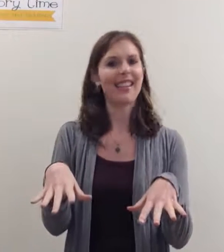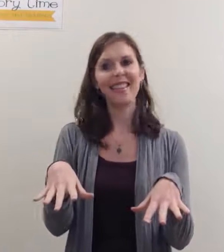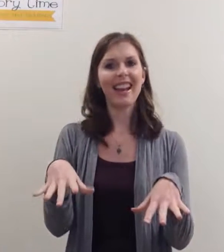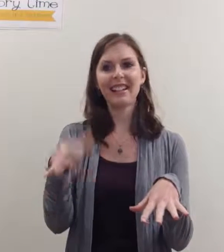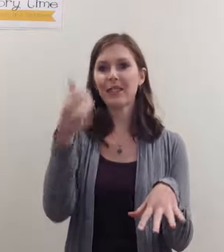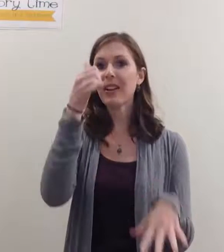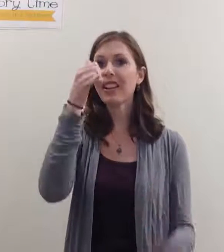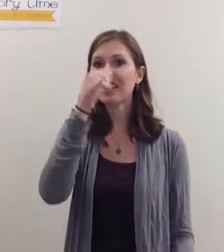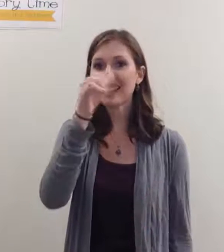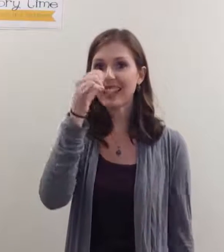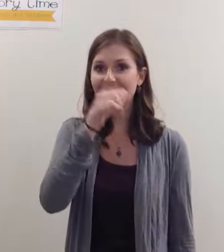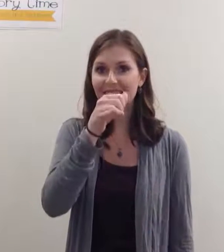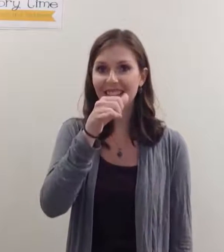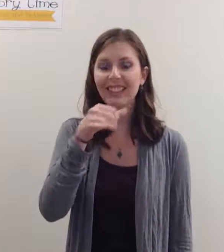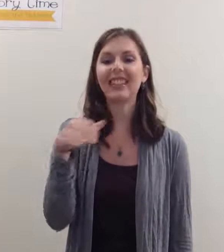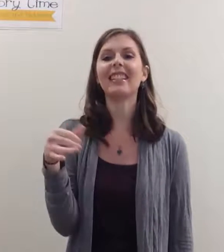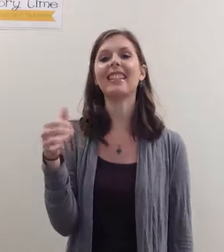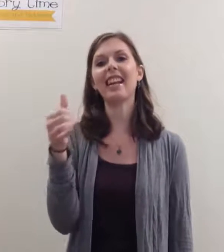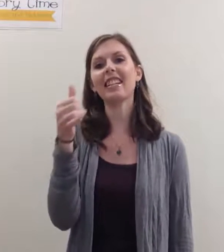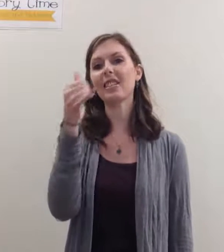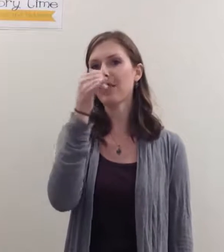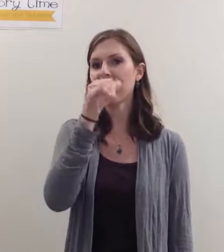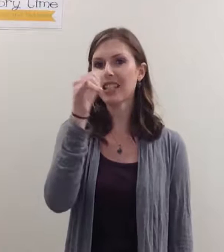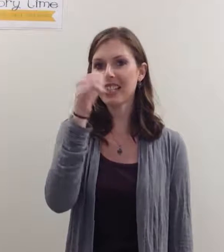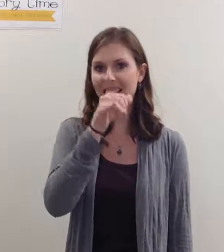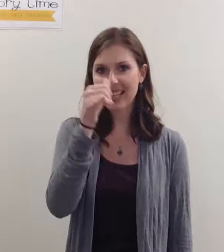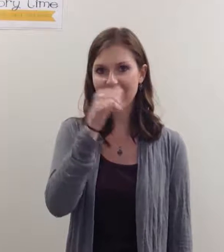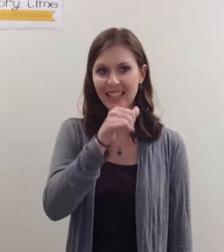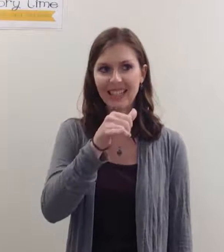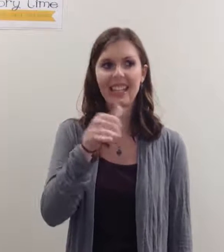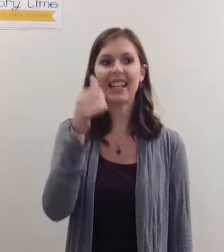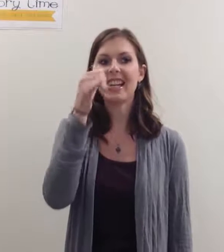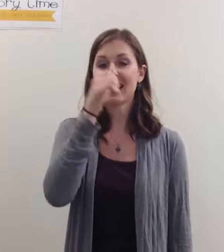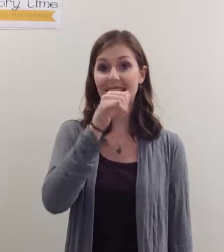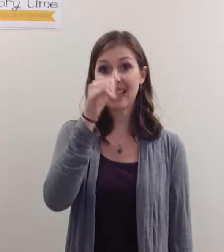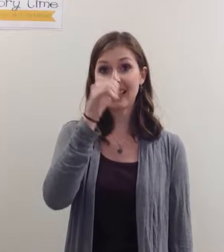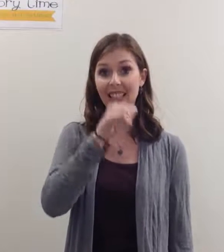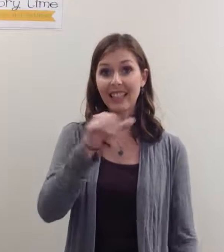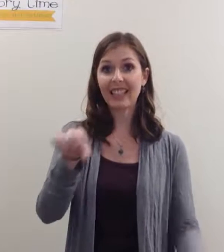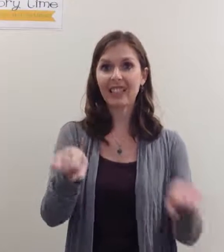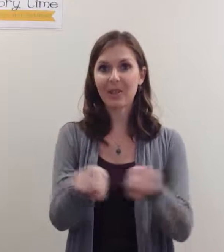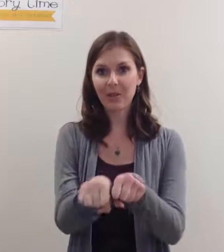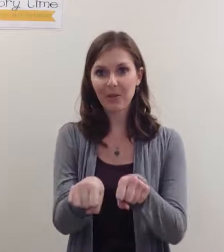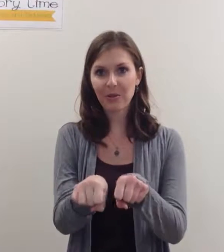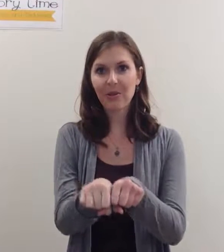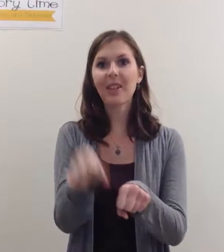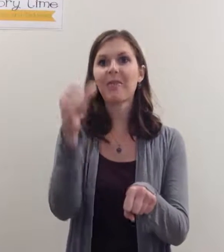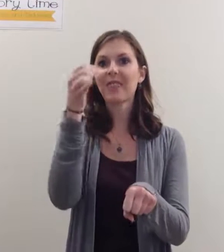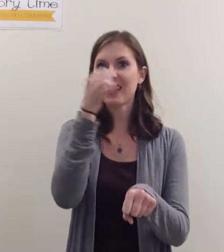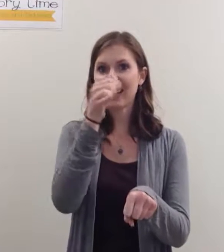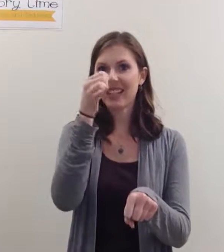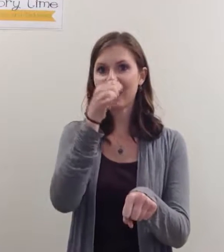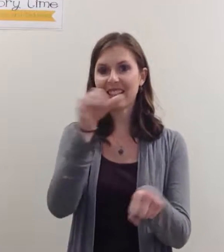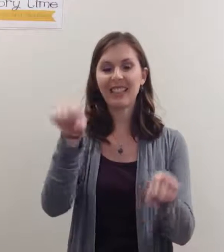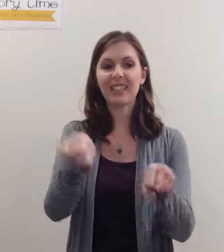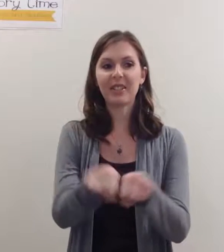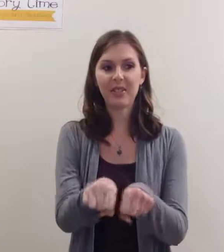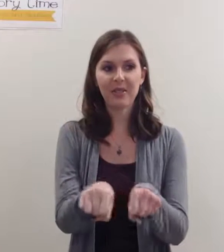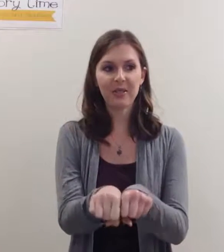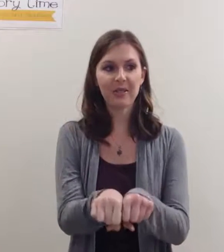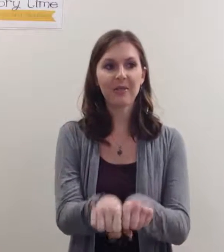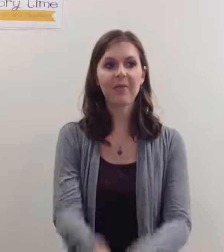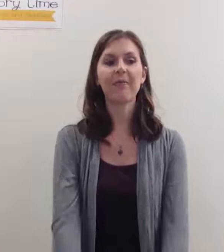That is very silly, that is very silly Silly SHOES! Silly SHOES!